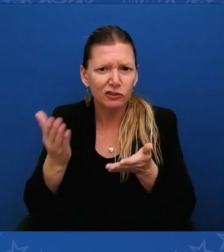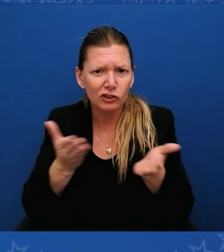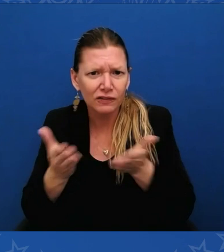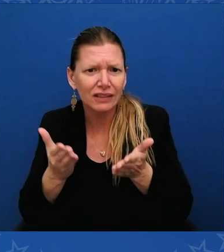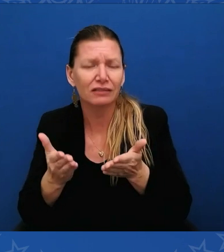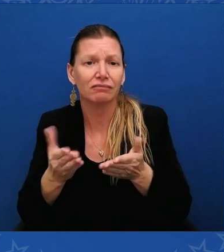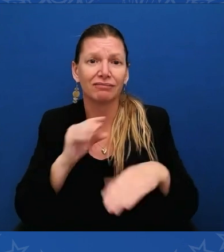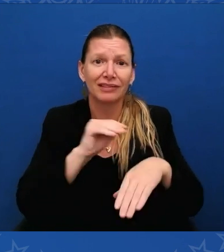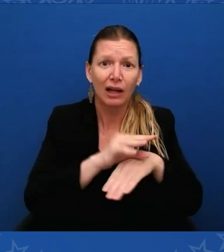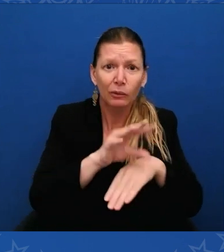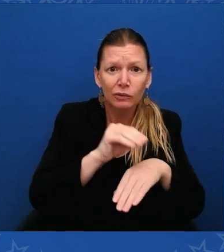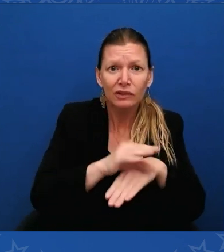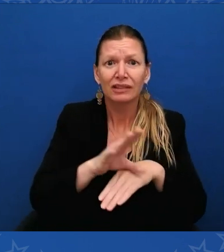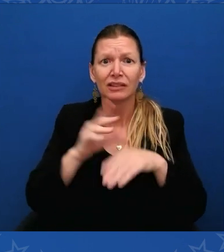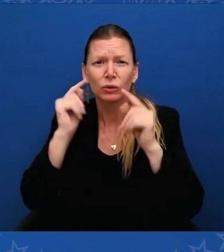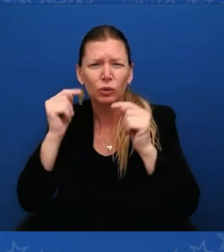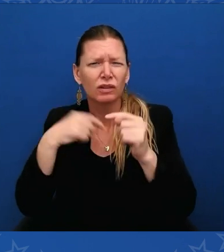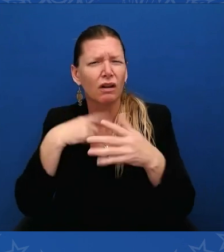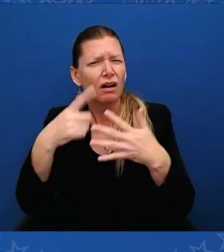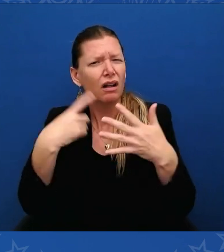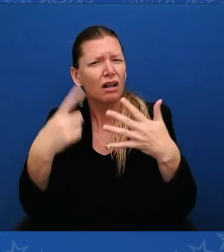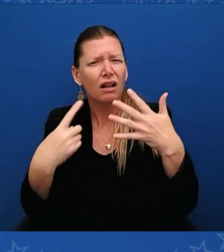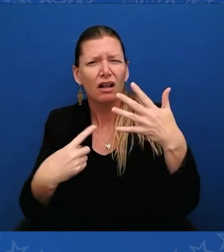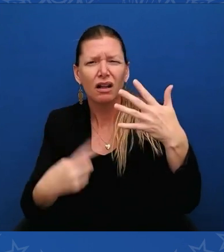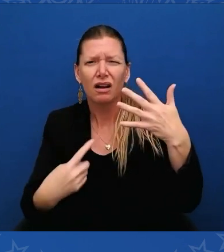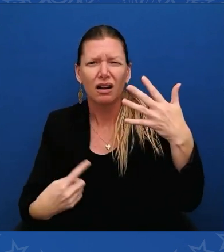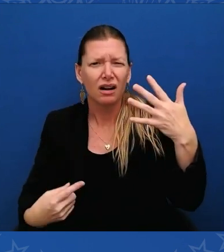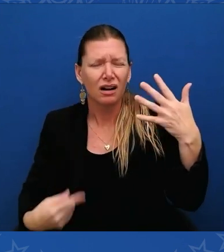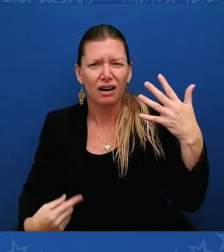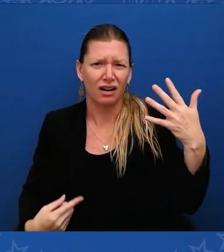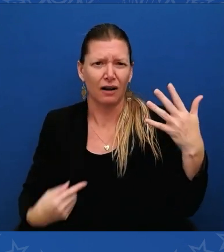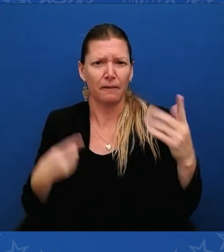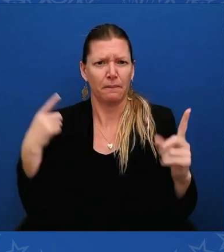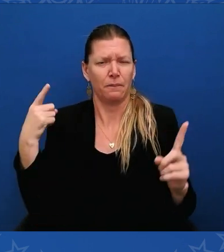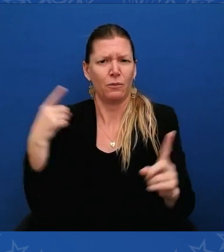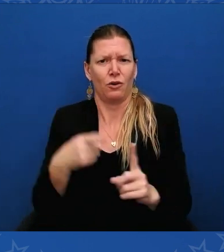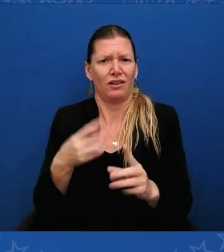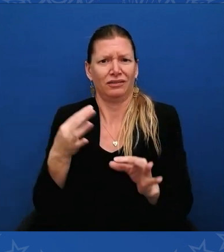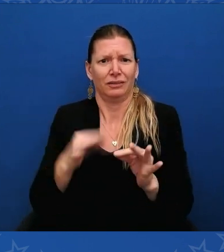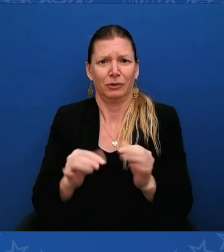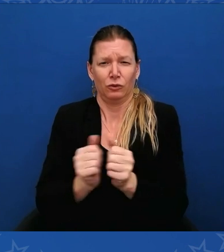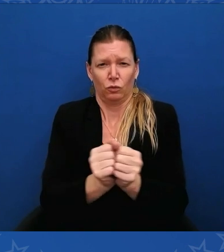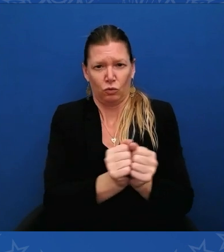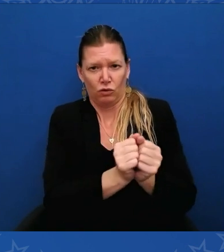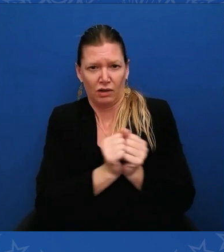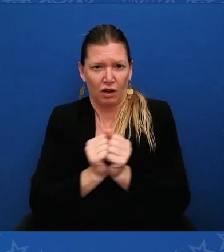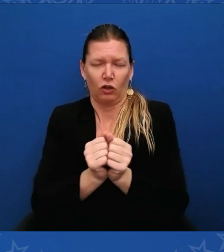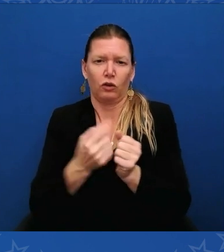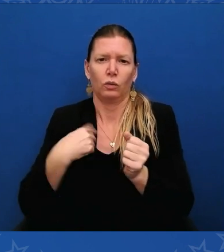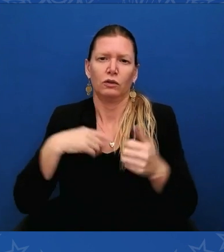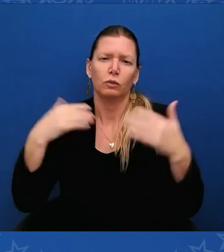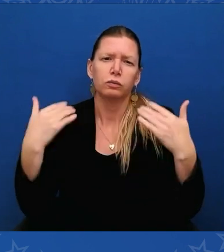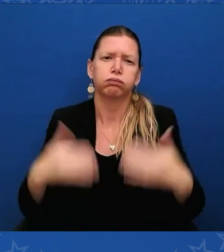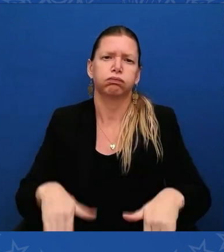Together, we're making the most significant investment in Latino communities ever, ever, ever, because of you.